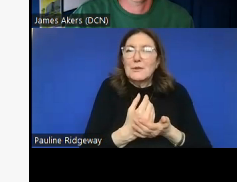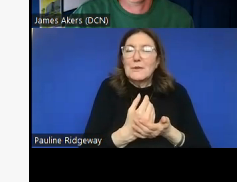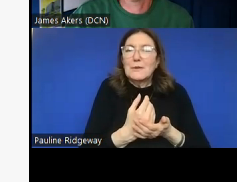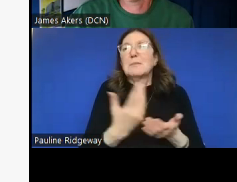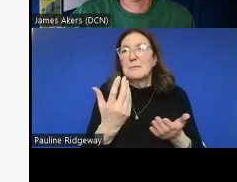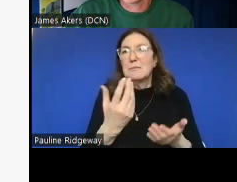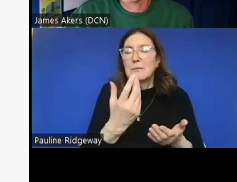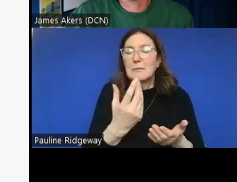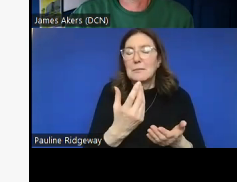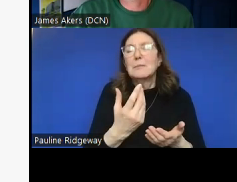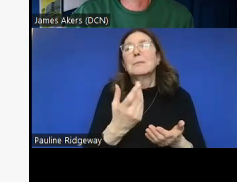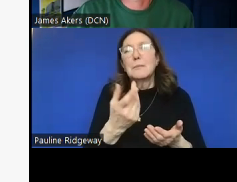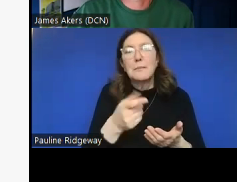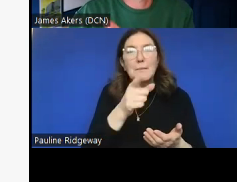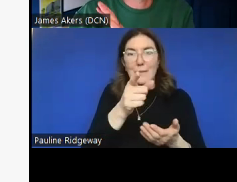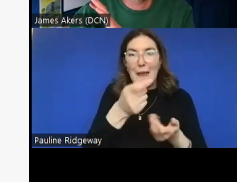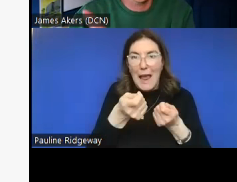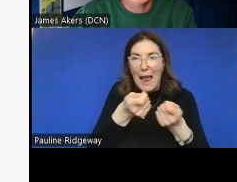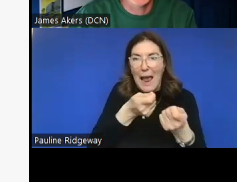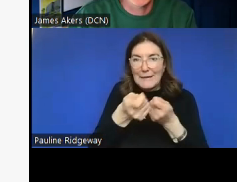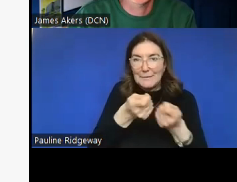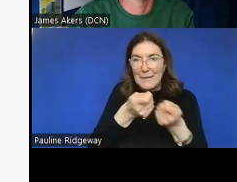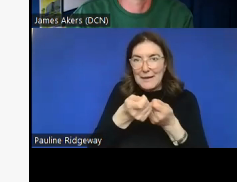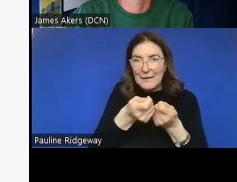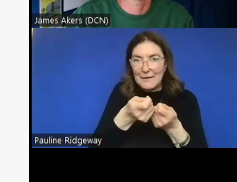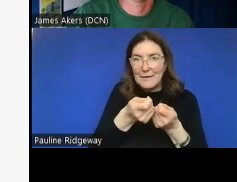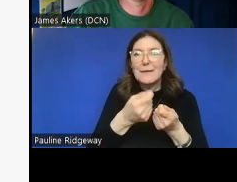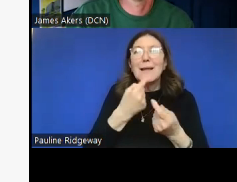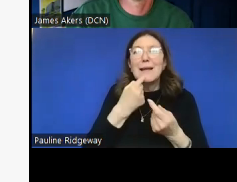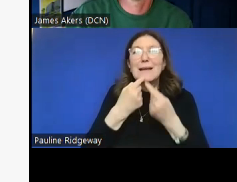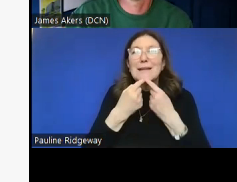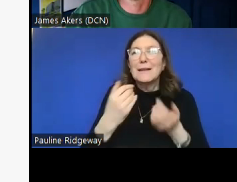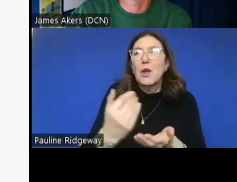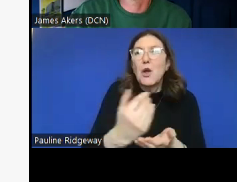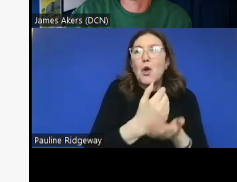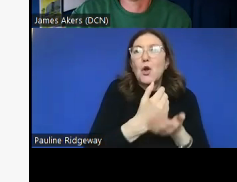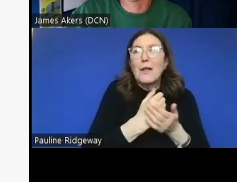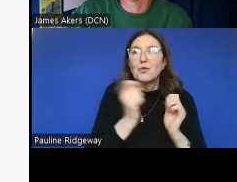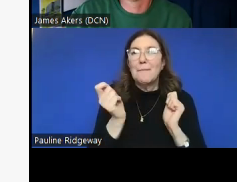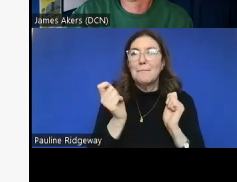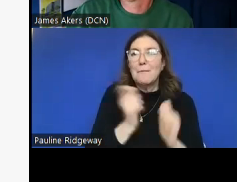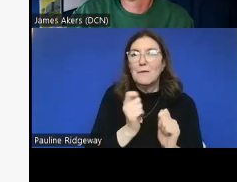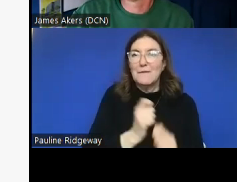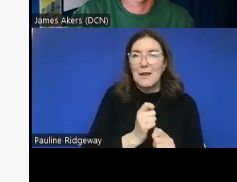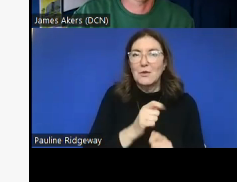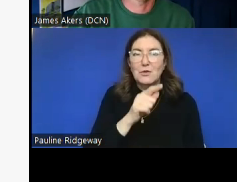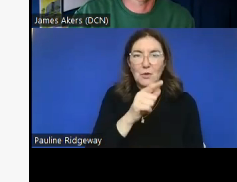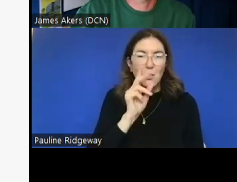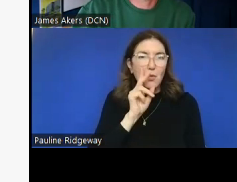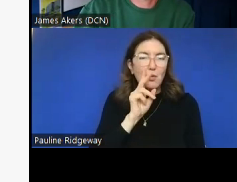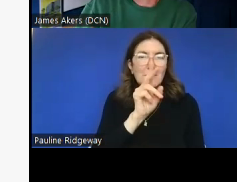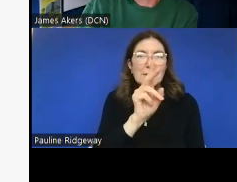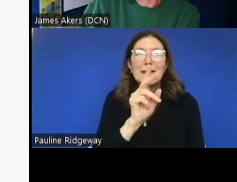Again, in the admin section, under data collection and modification, there's one for data retention.